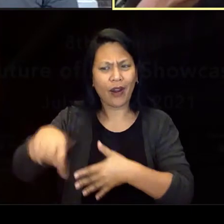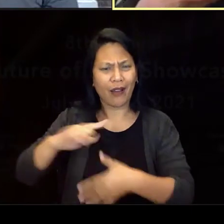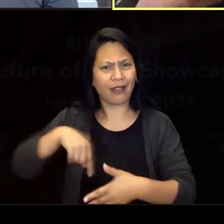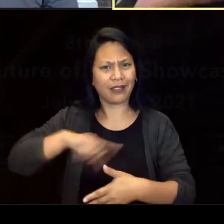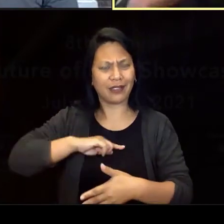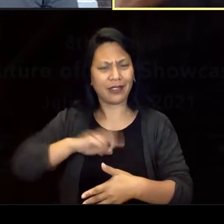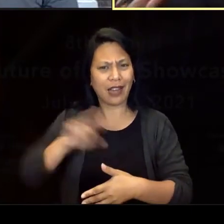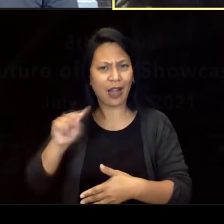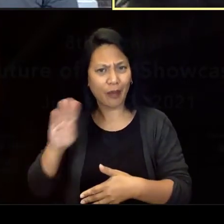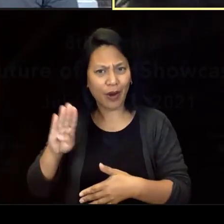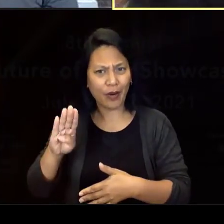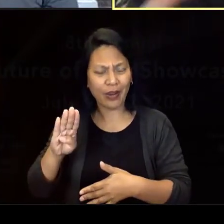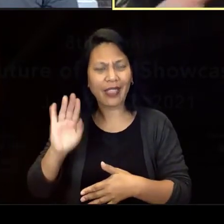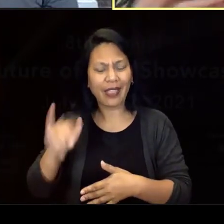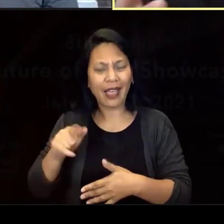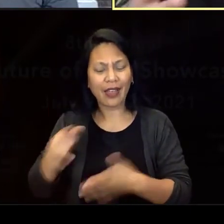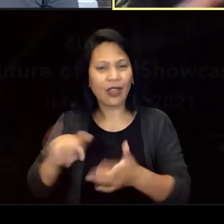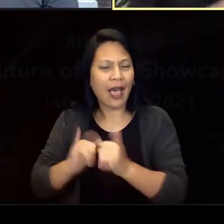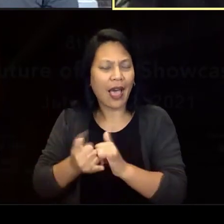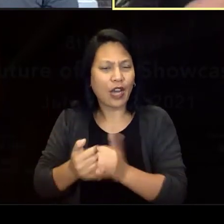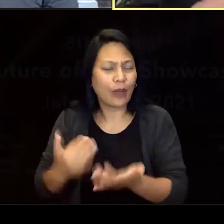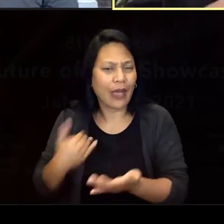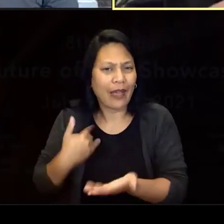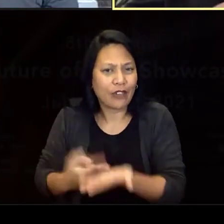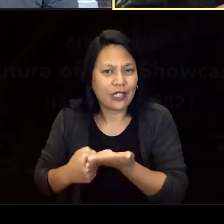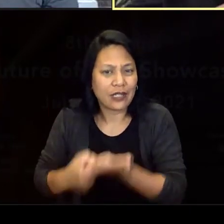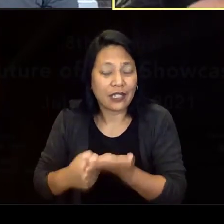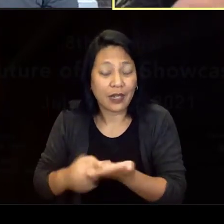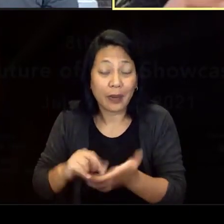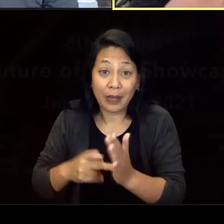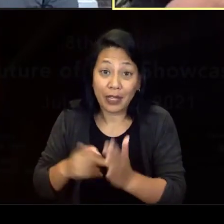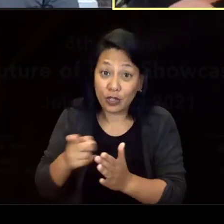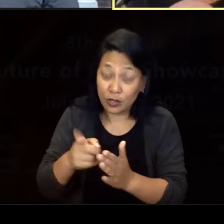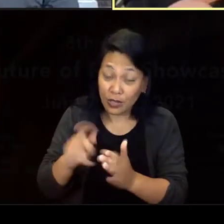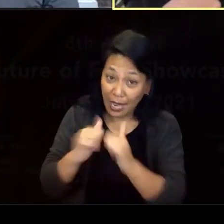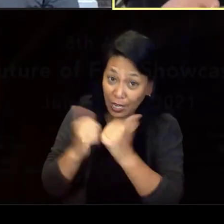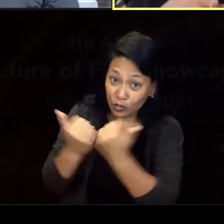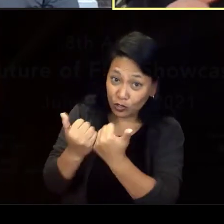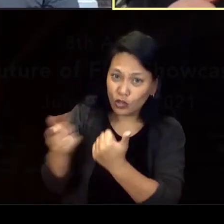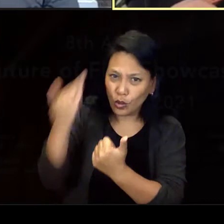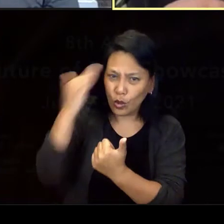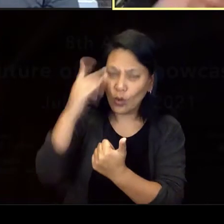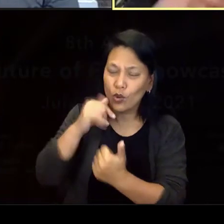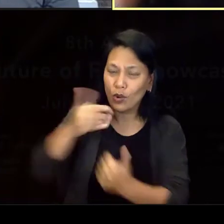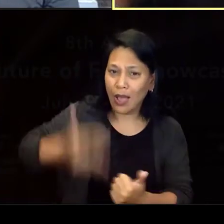You know, have the conversation so that you know who I am and you know, what I want to go for so that